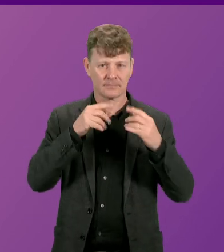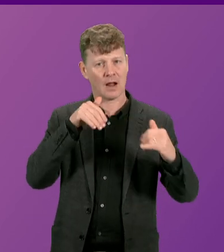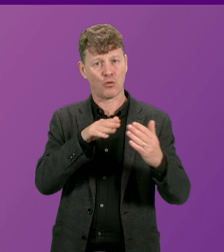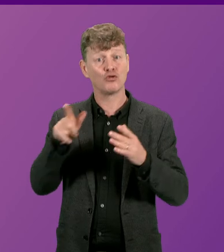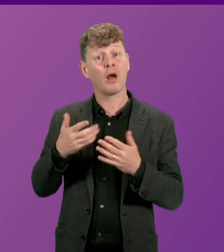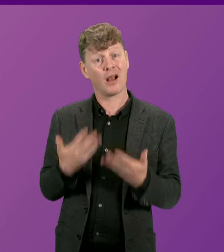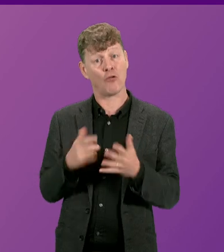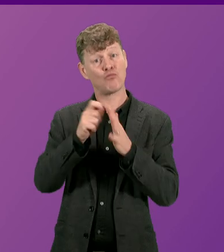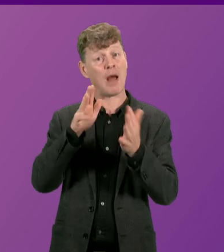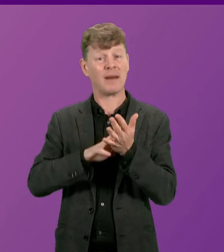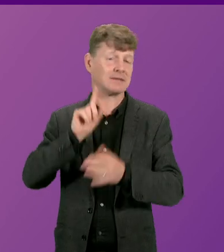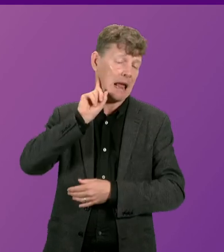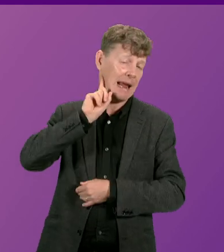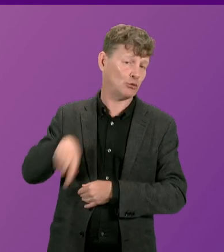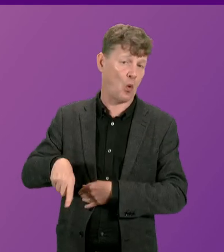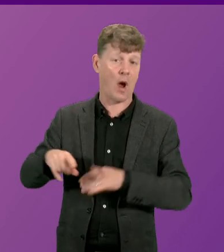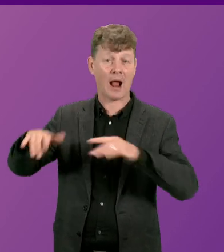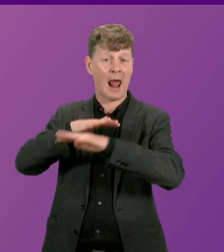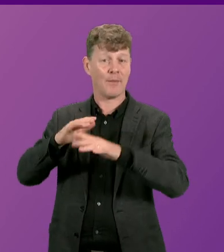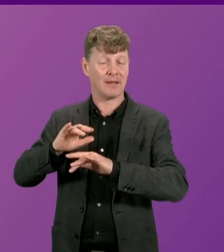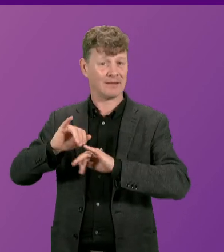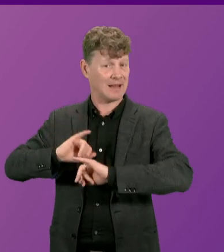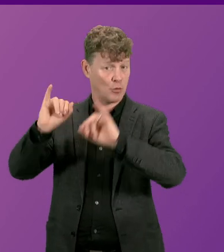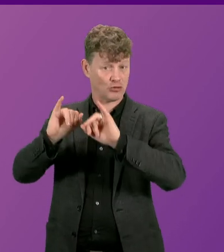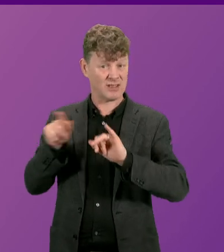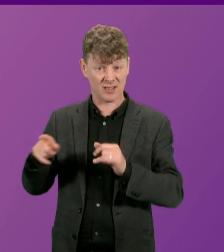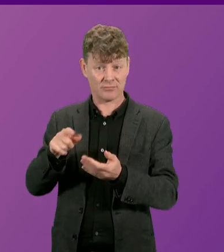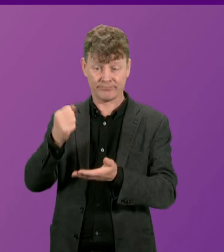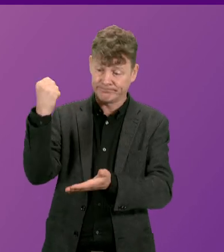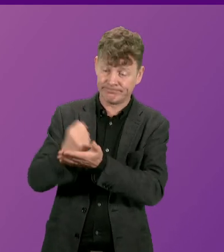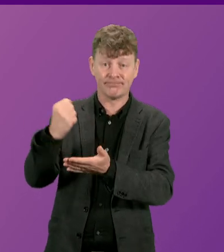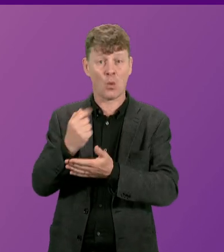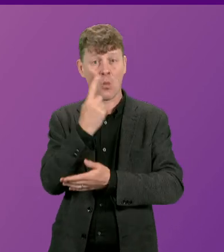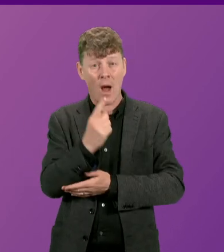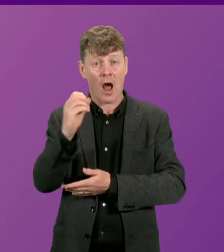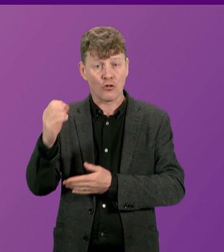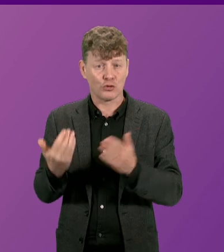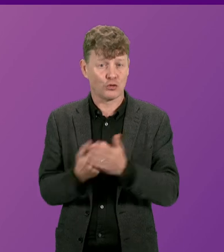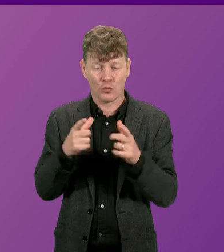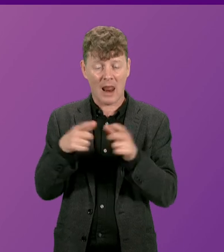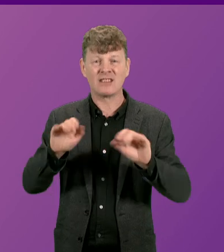the climate emergency by sanctioning 100 oil and gas licences without any questions being